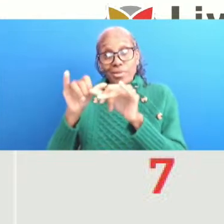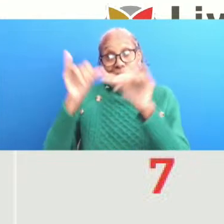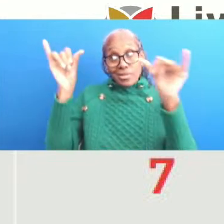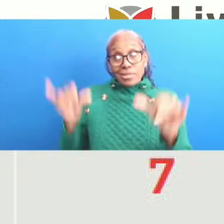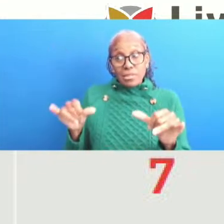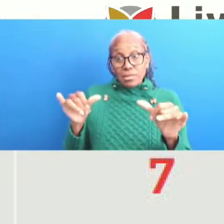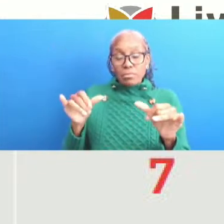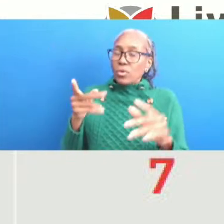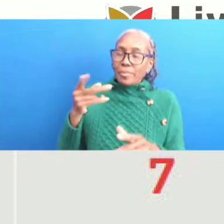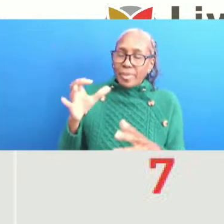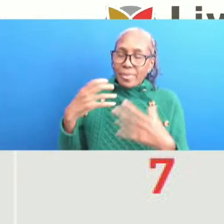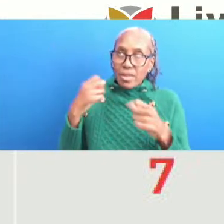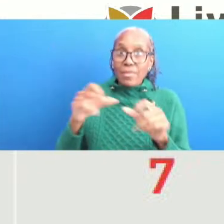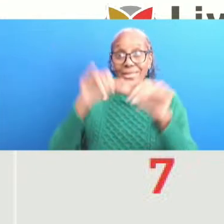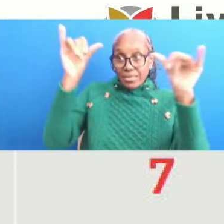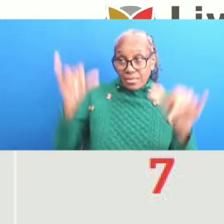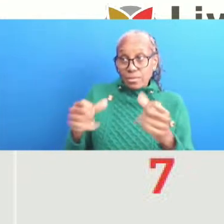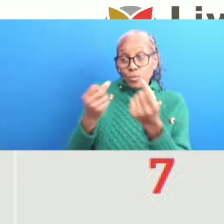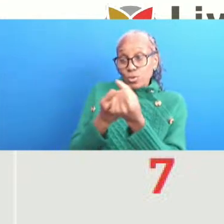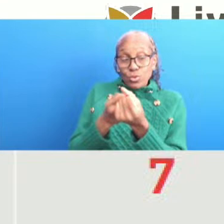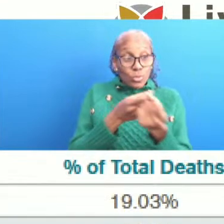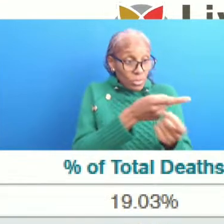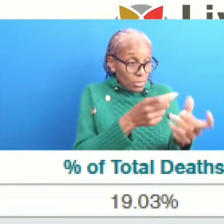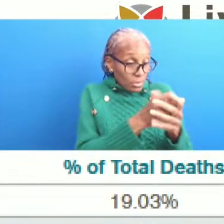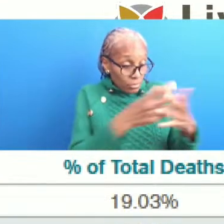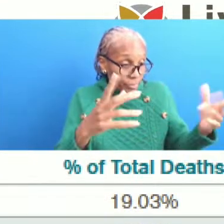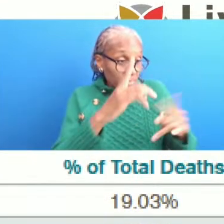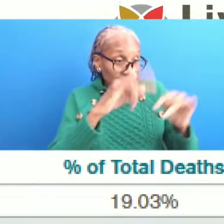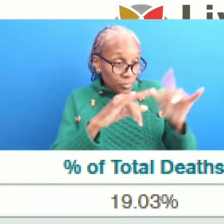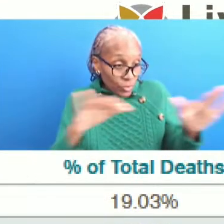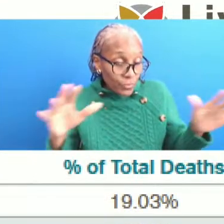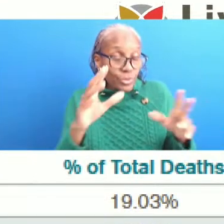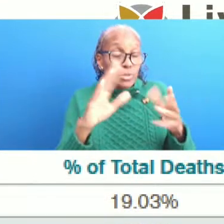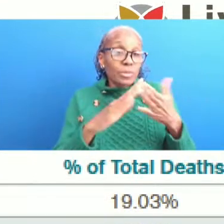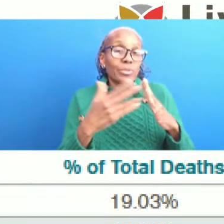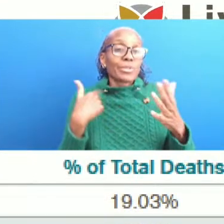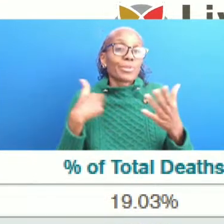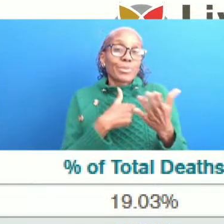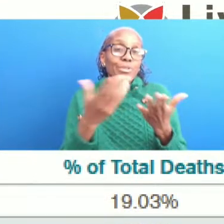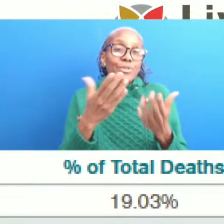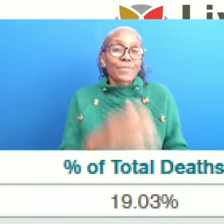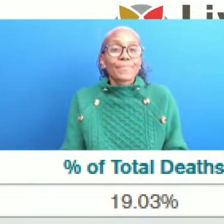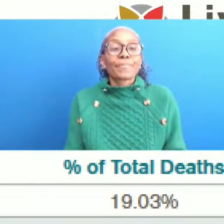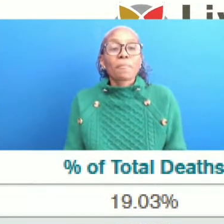HEALTH AND ENSURING THAT WE HAVE A HEALTH SYSTEM PUBLIC